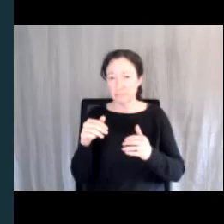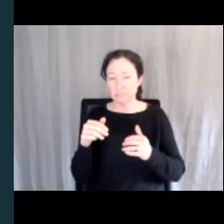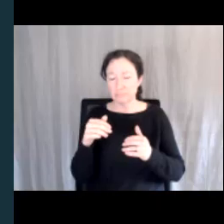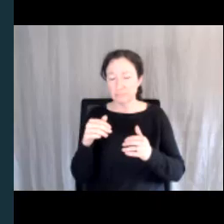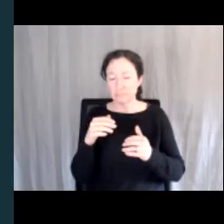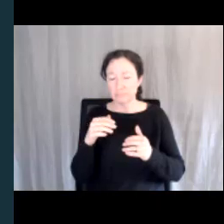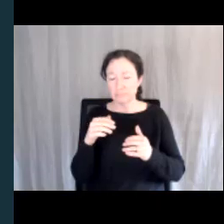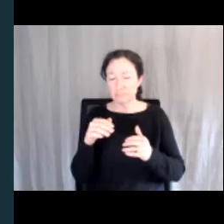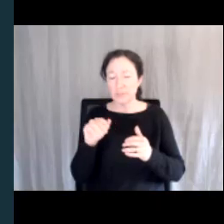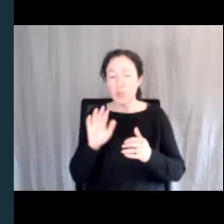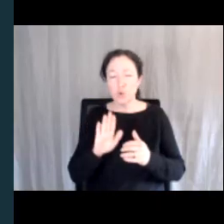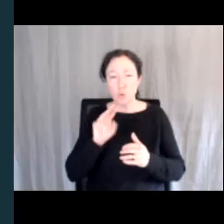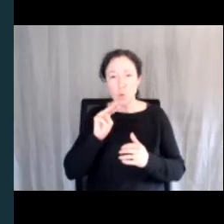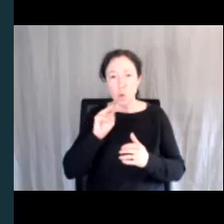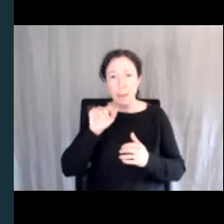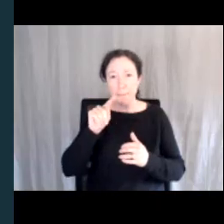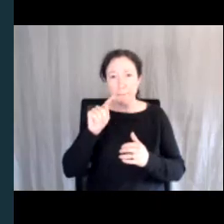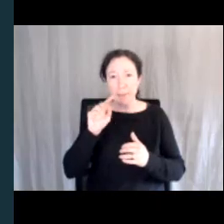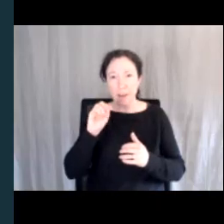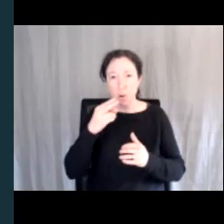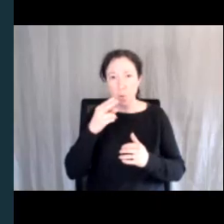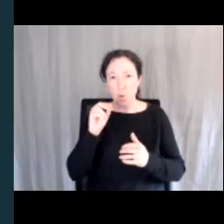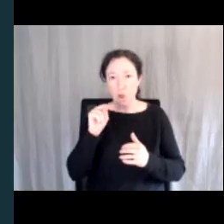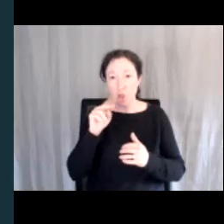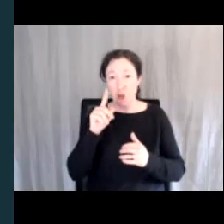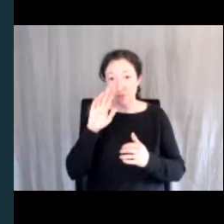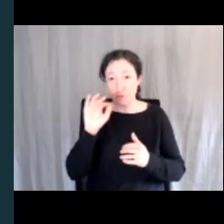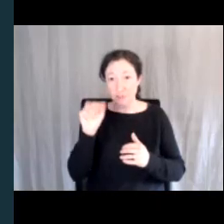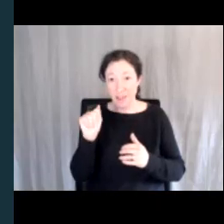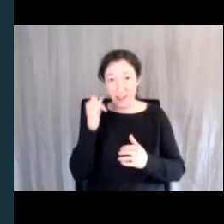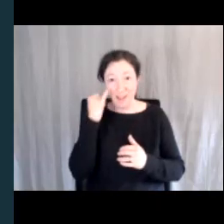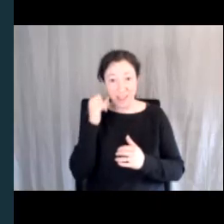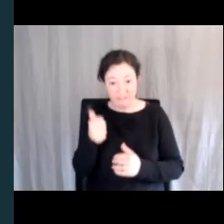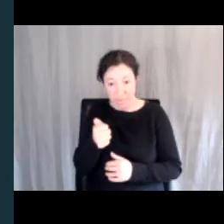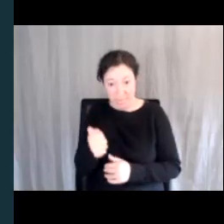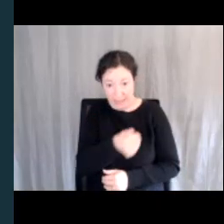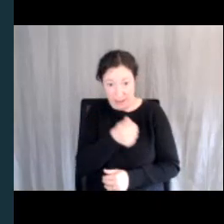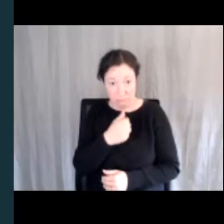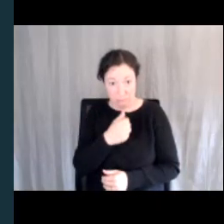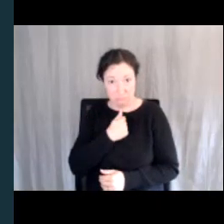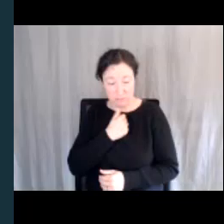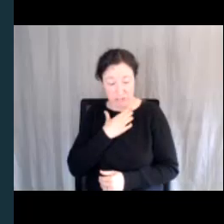or starving just from nutrient deficiency, you're, you're not gonna be able to metabolize your glucose either.